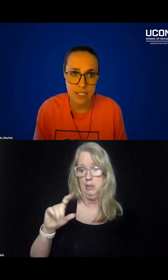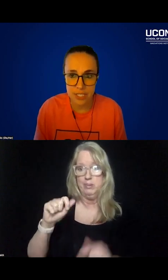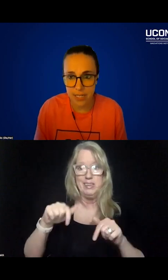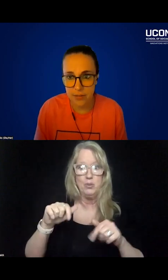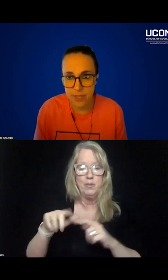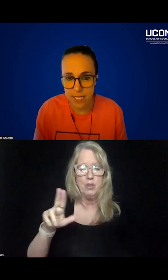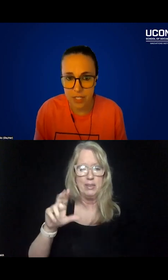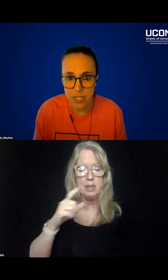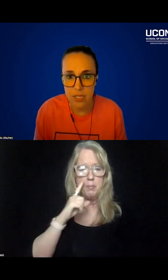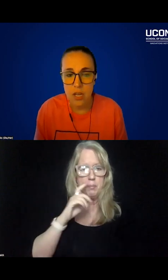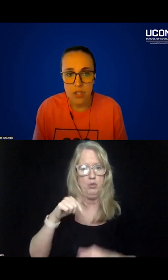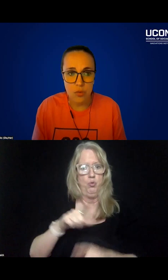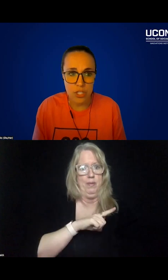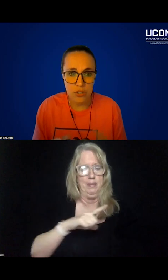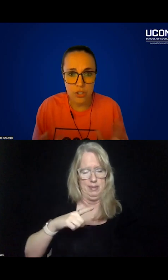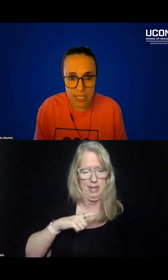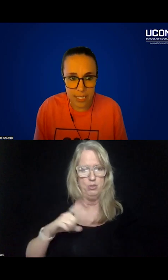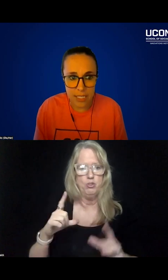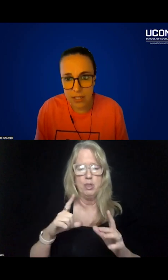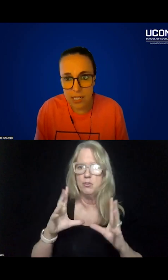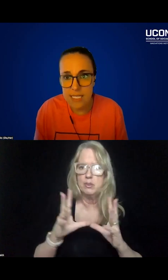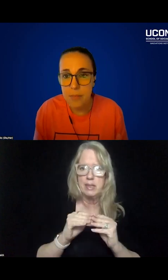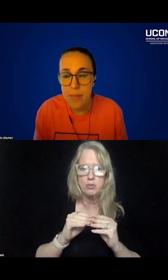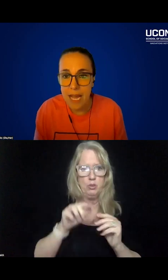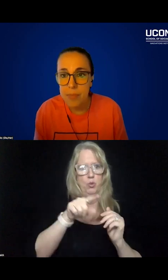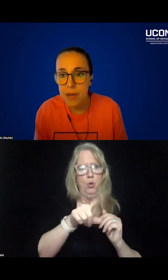LEGISLATION SESSION. THIS IS A MAP THAT